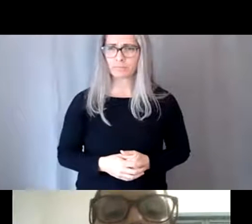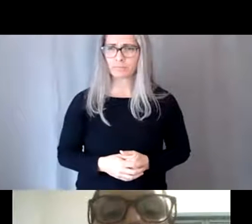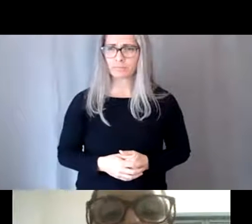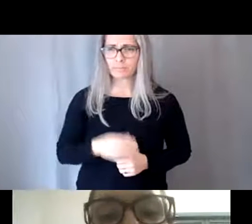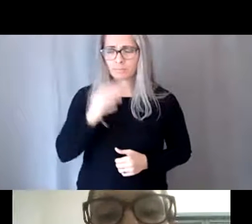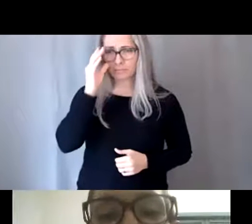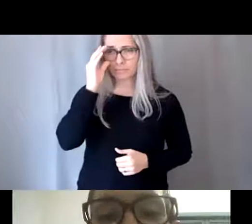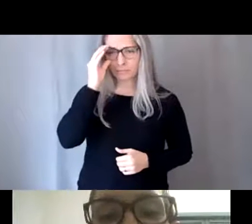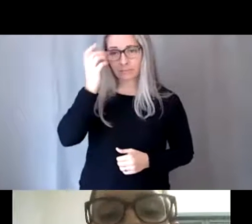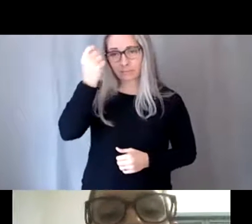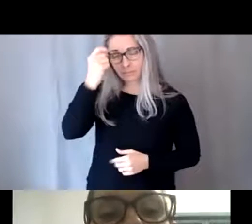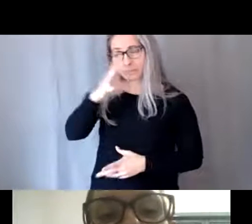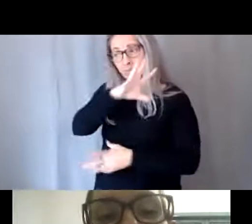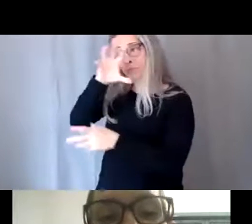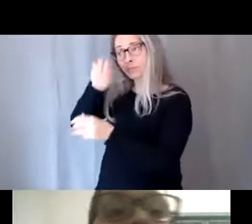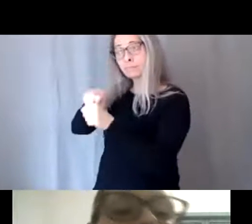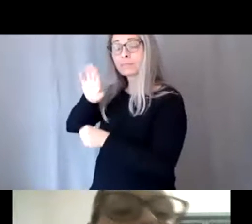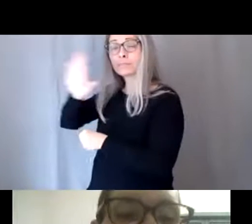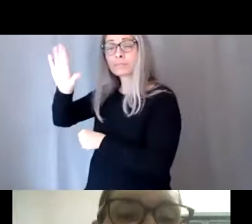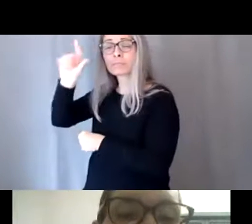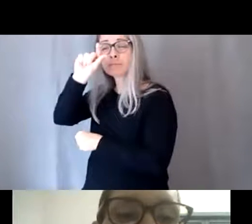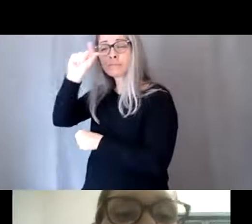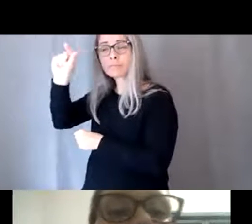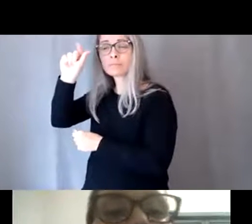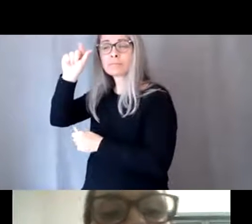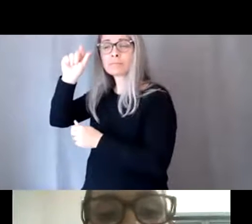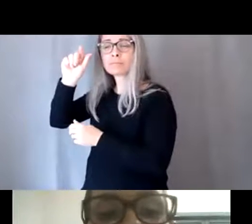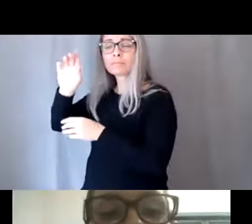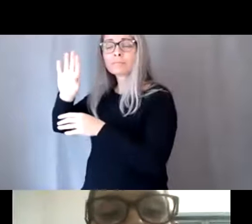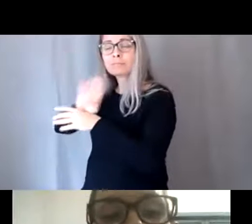bureaucratic and political the term disability